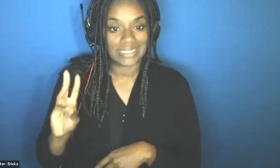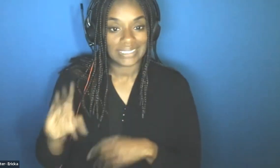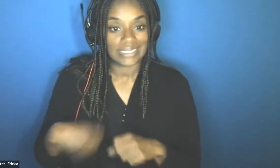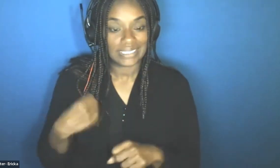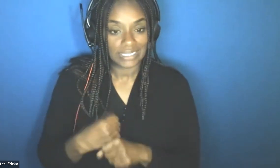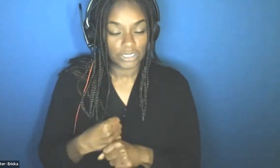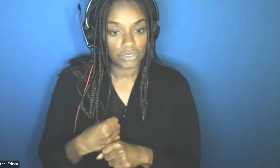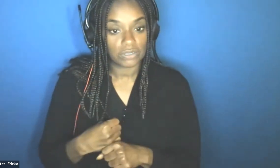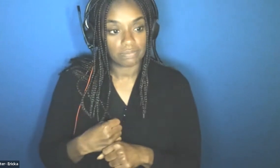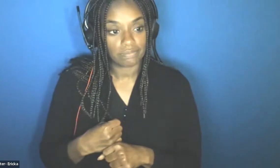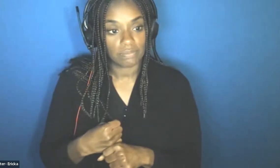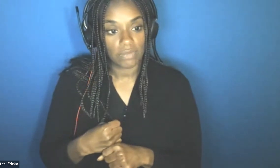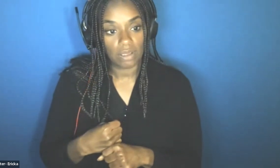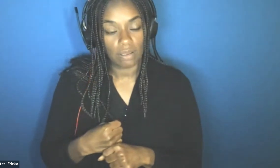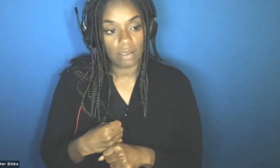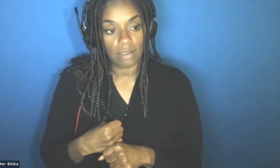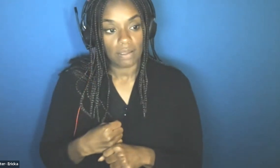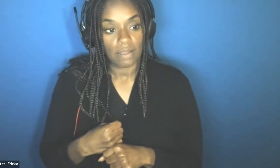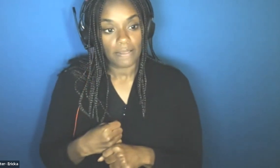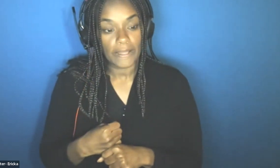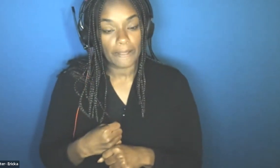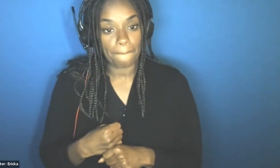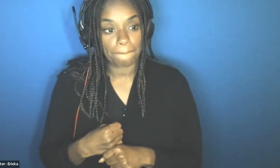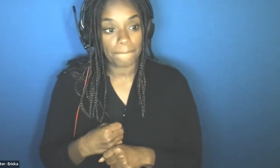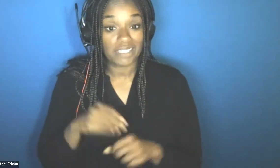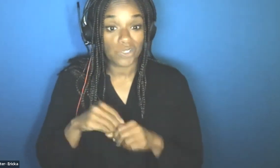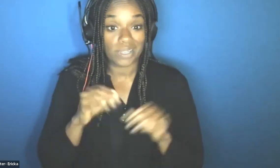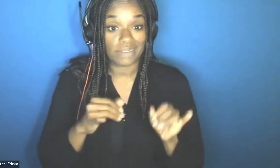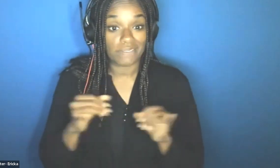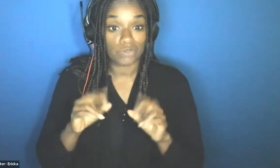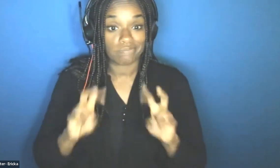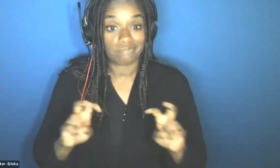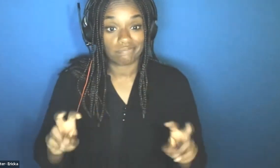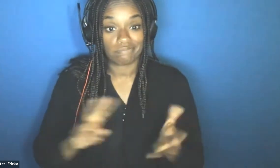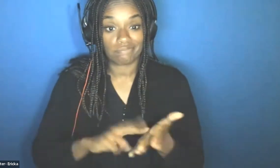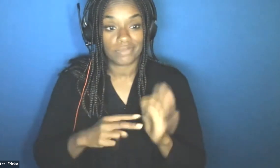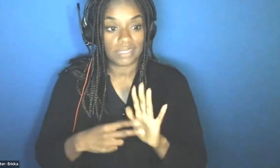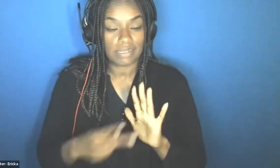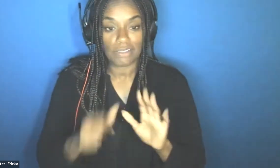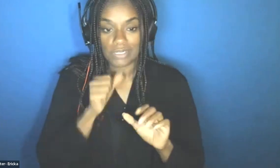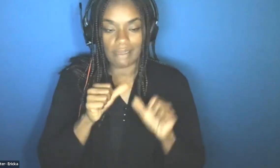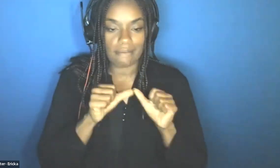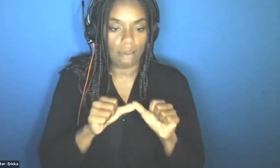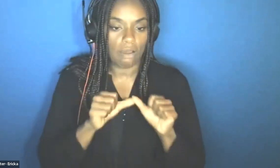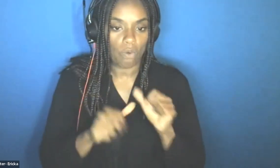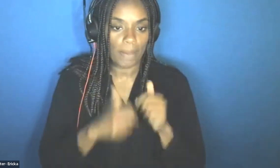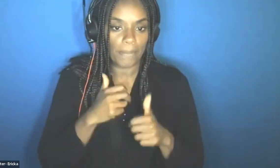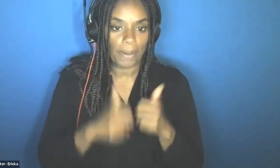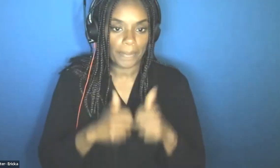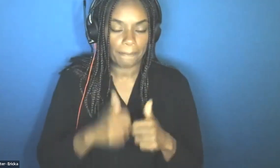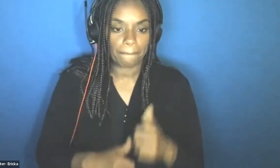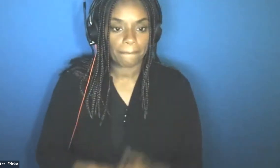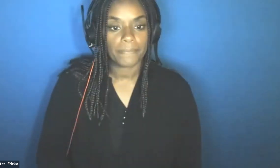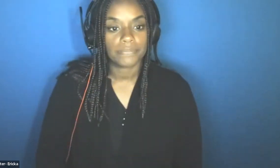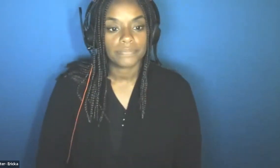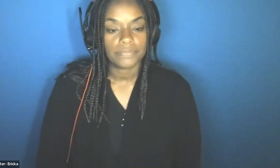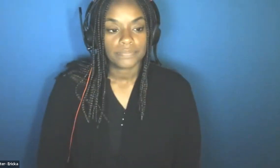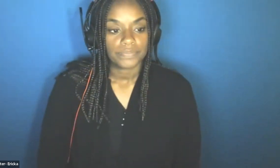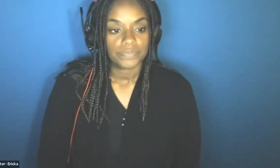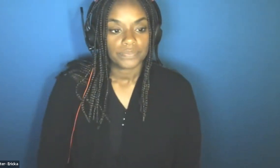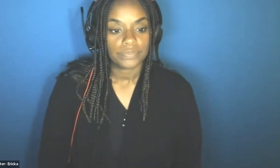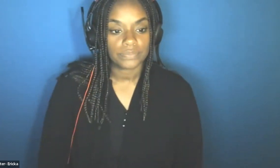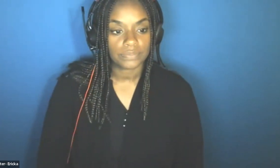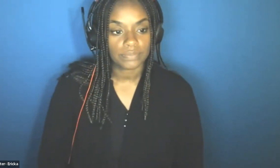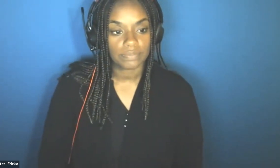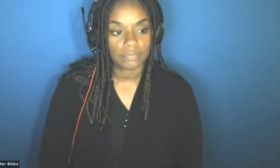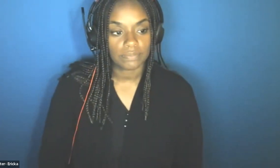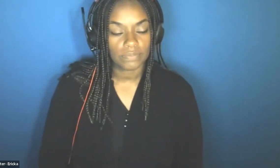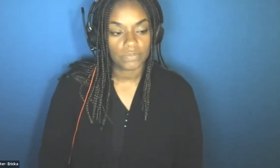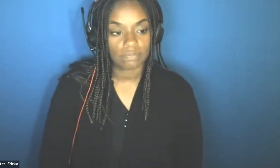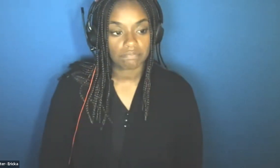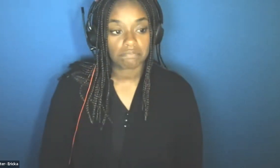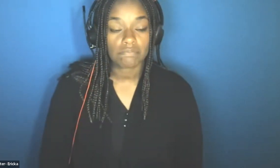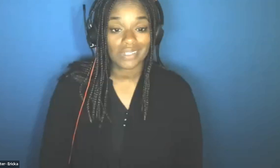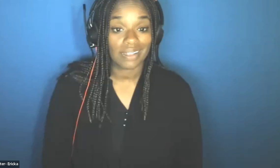So Marianna has a history of an impairment, in this case, adictated to heroin.